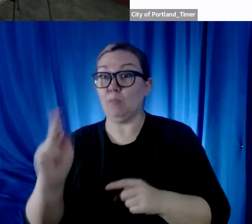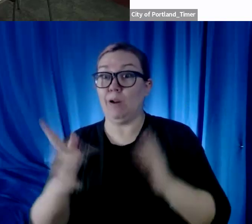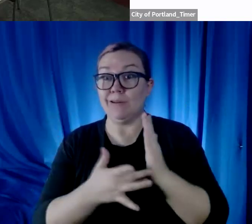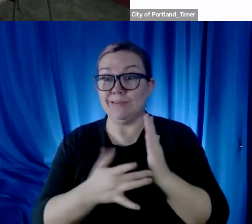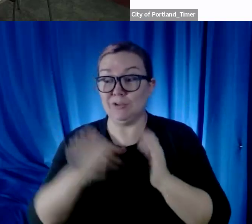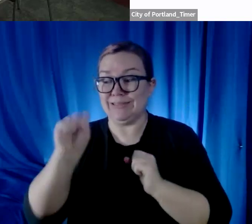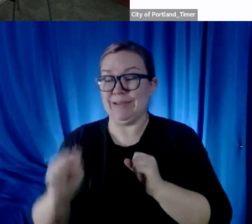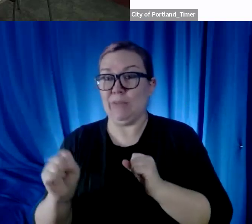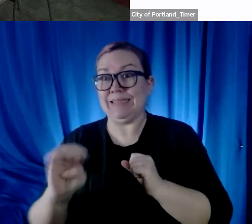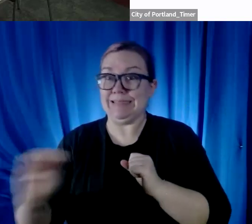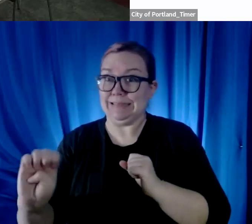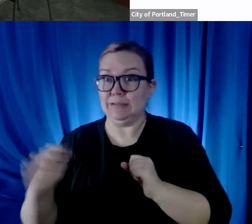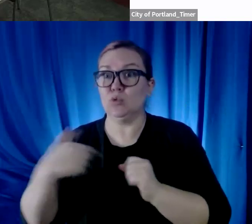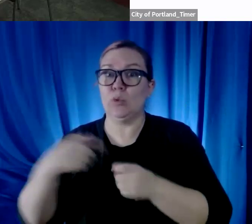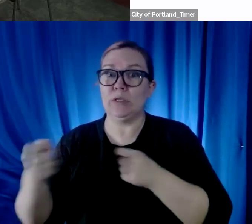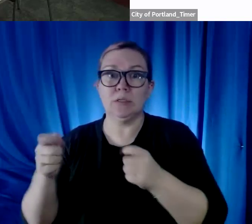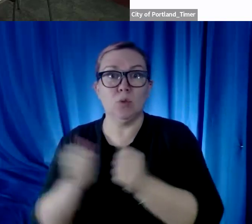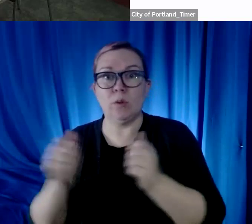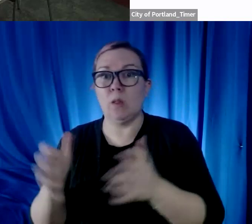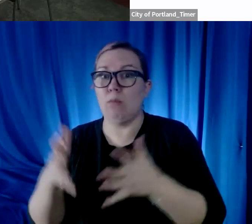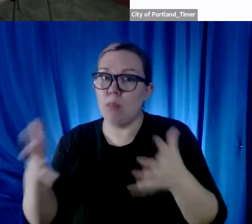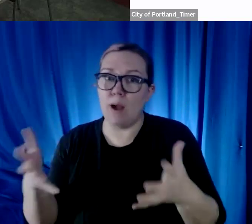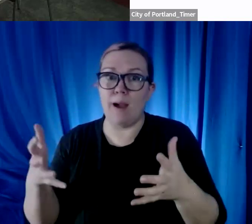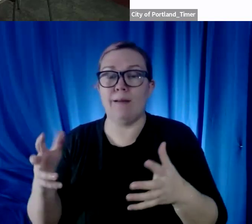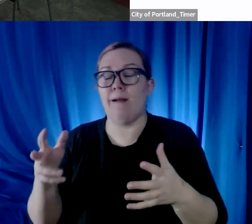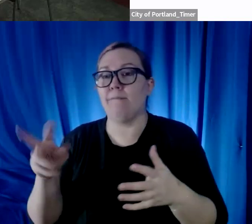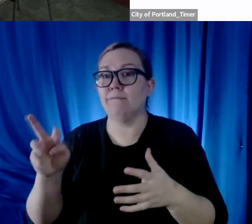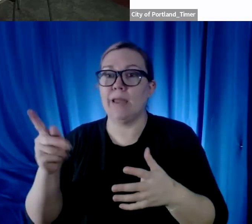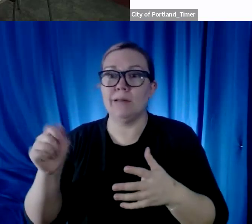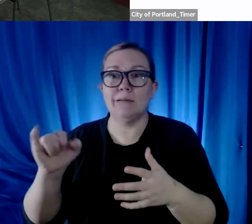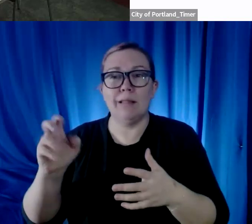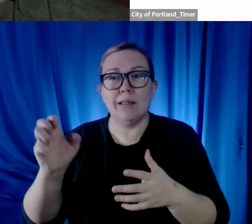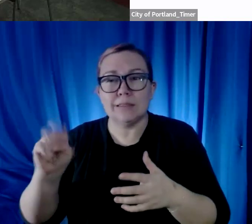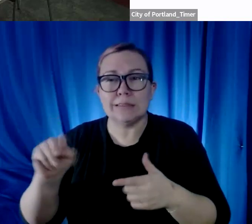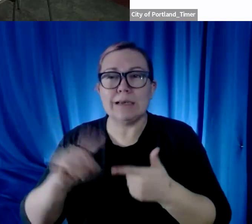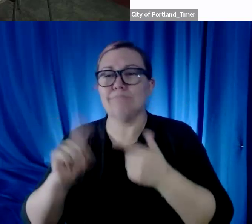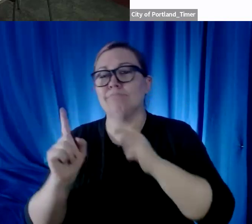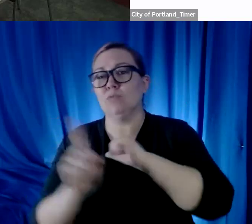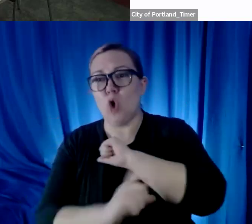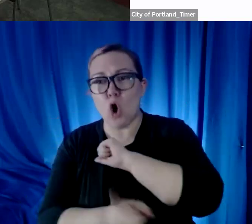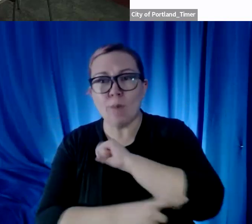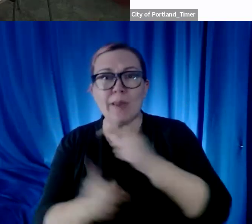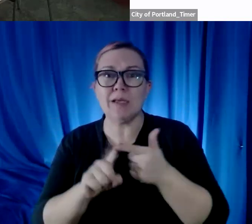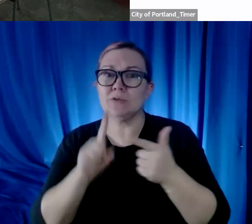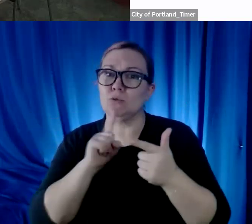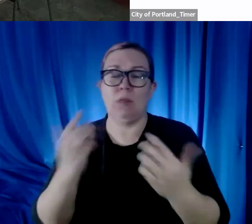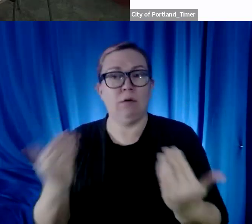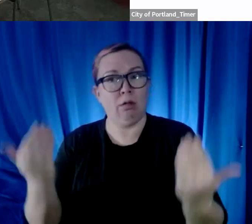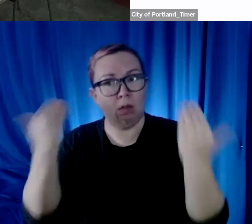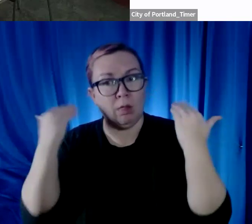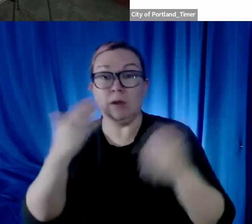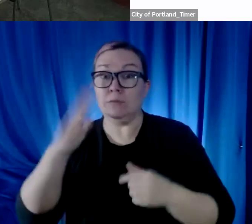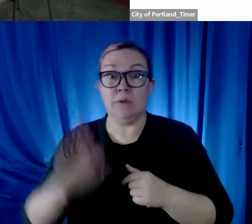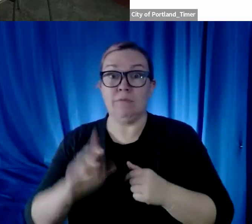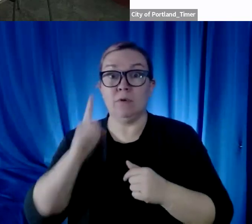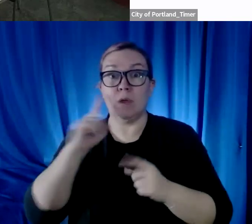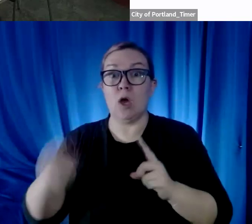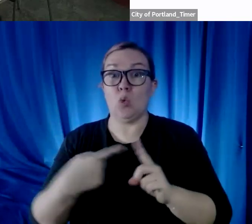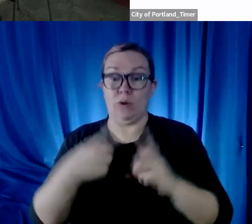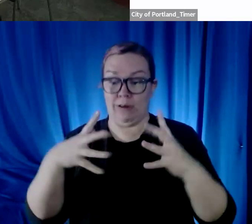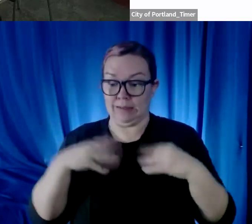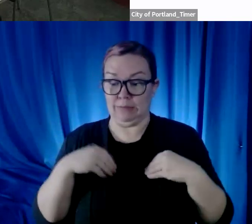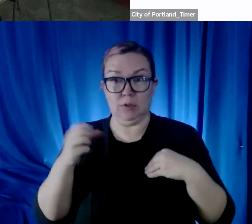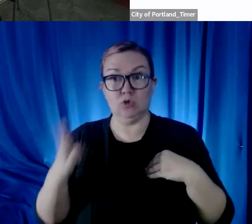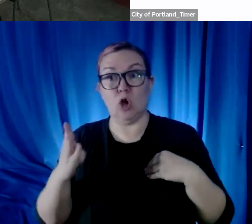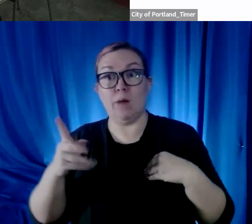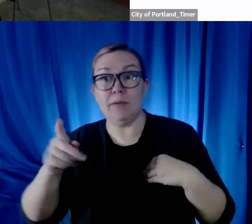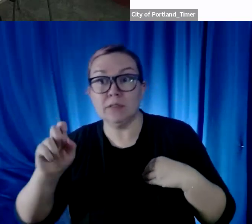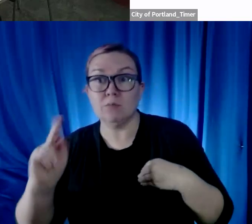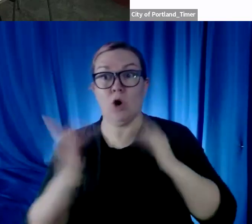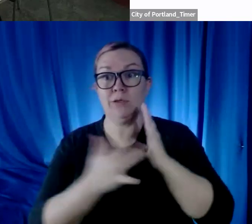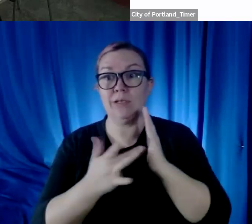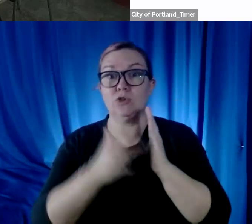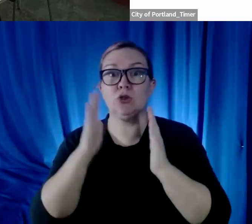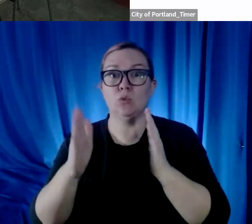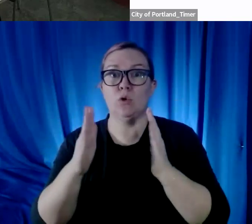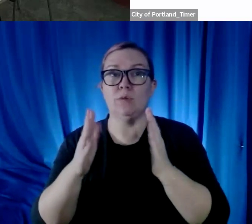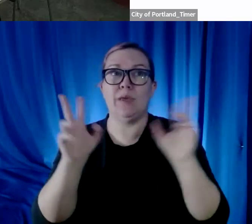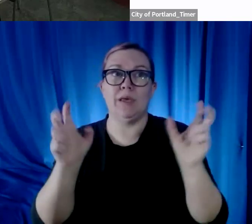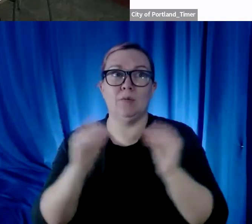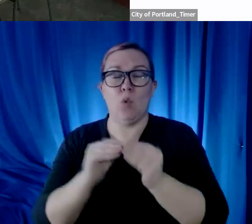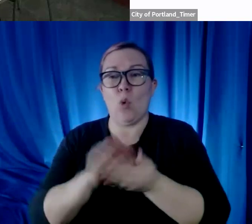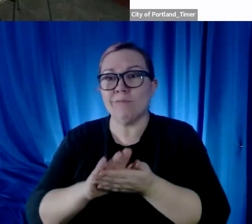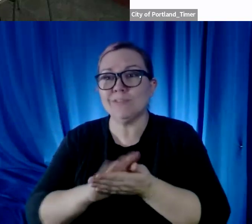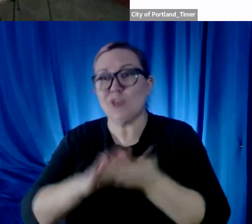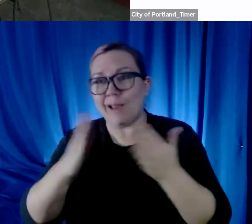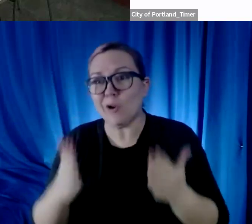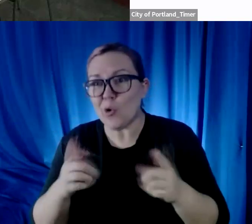We deal with a lot of vandalism, a lot of garbage. We're just really inundated. I never thought that when I accepted the job as park technician, I would be so much of a janitor. But that's the reality.